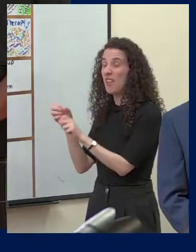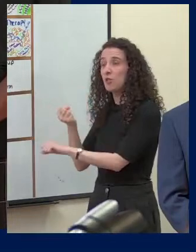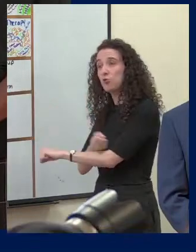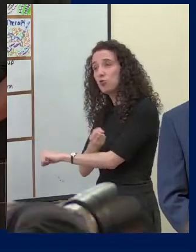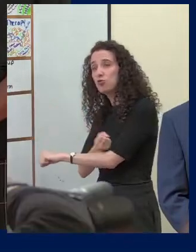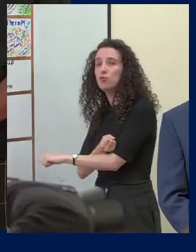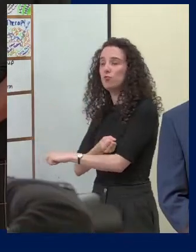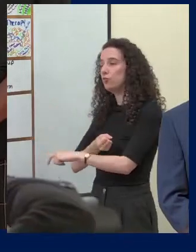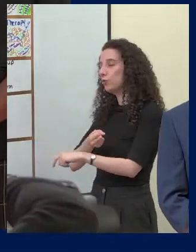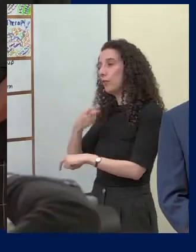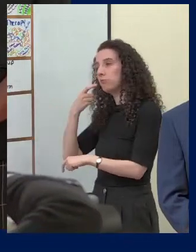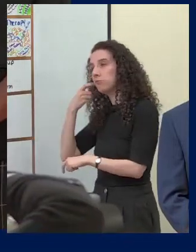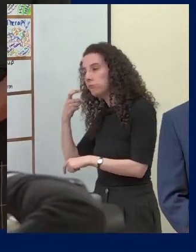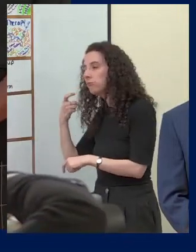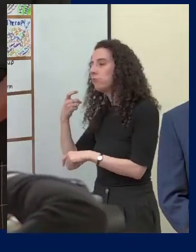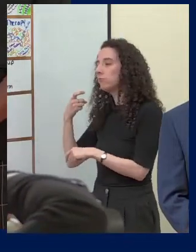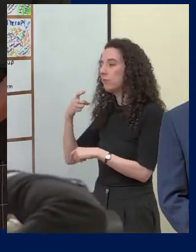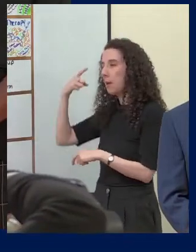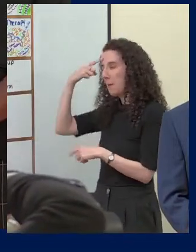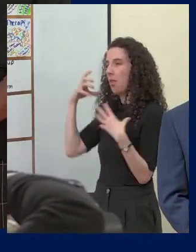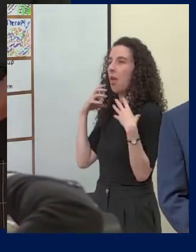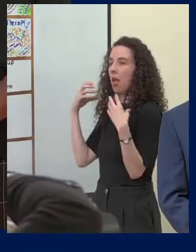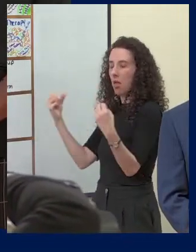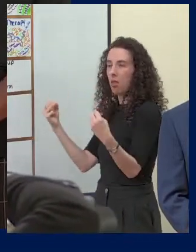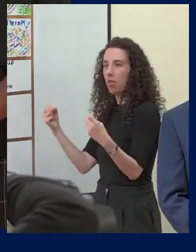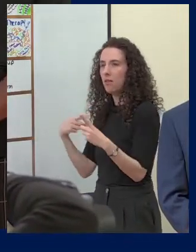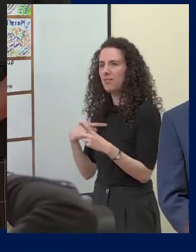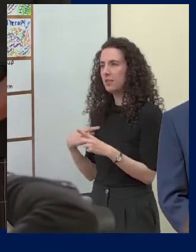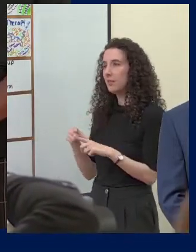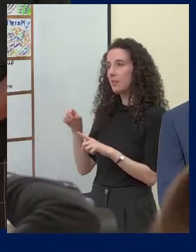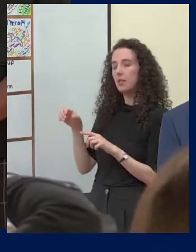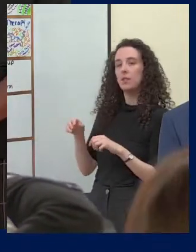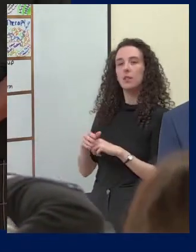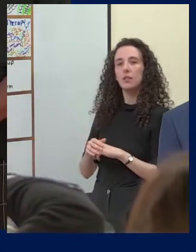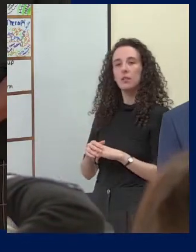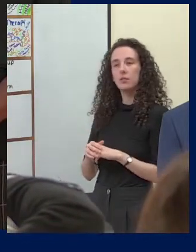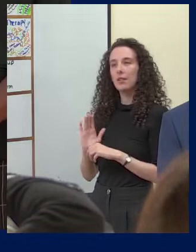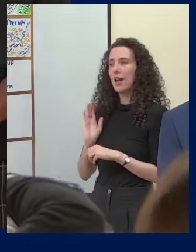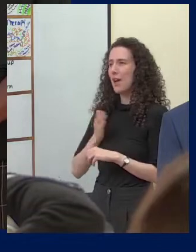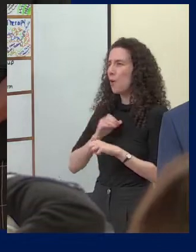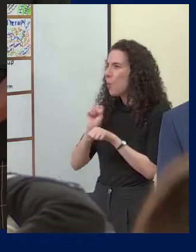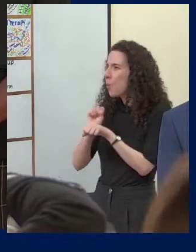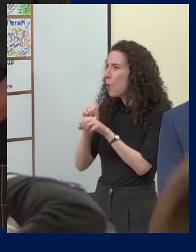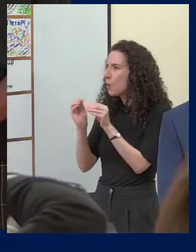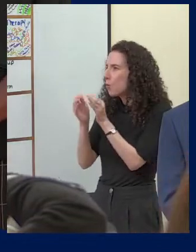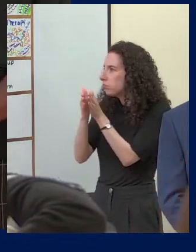This is a door in and the work that we do more broadly needs to bring the remaining